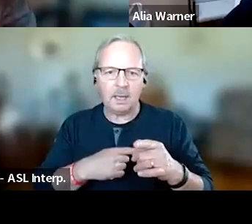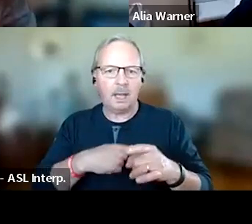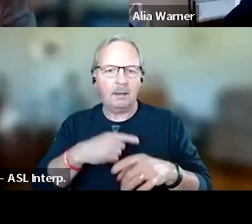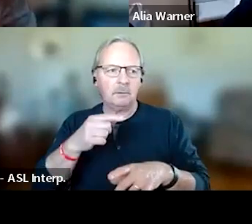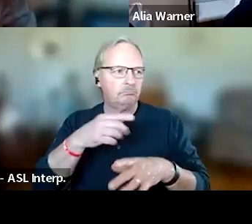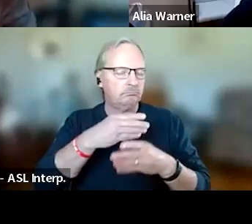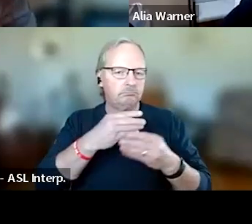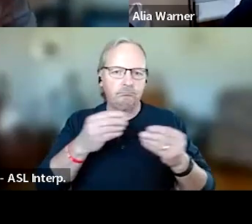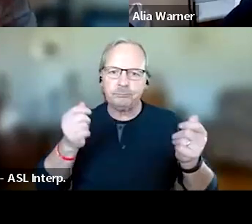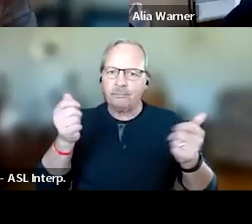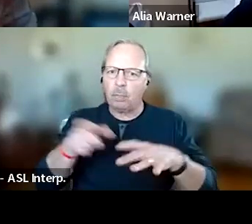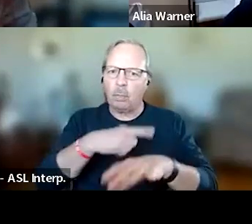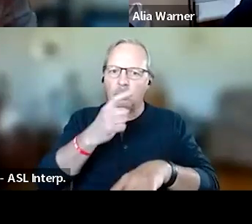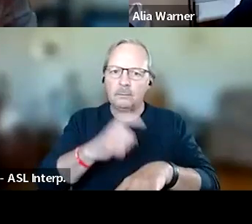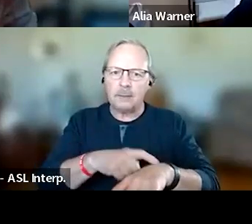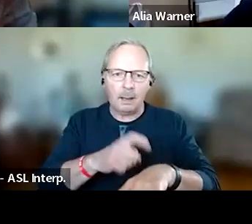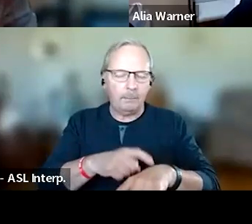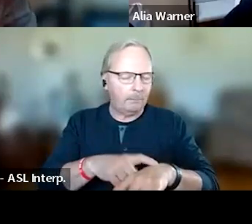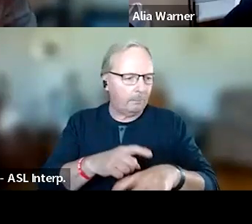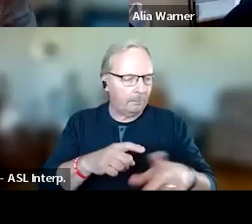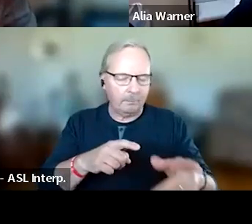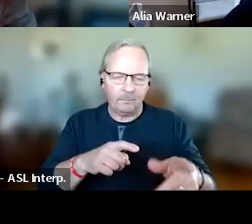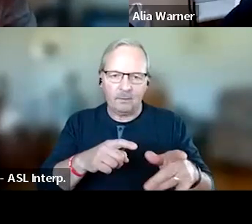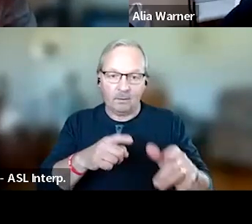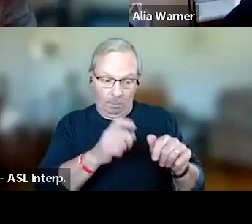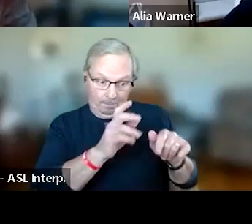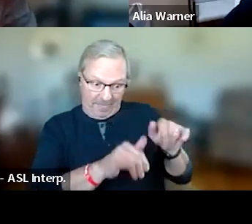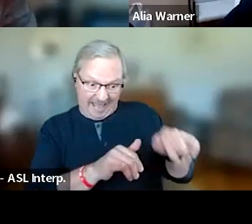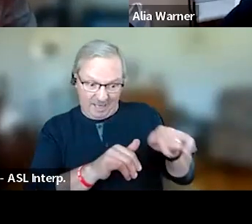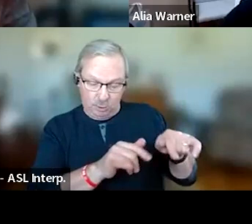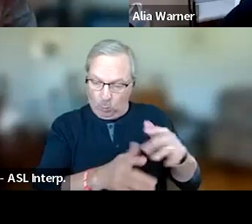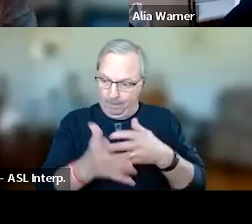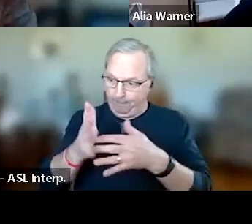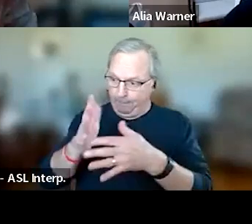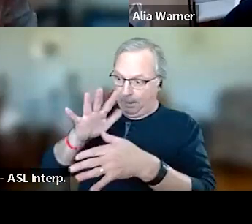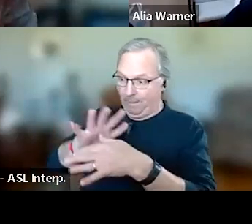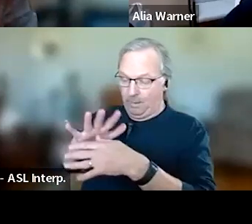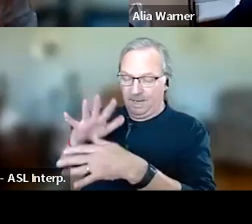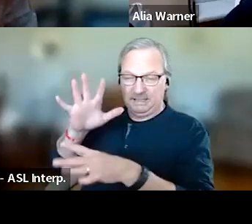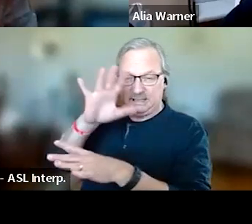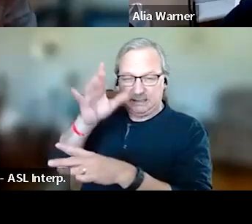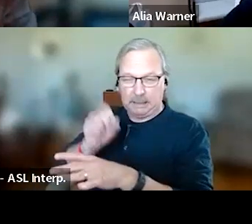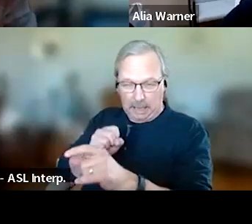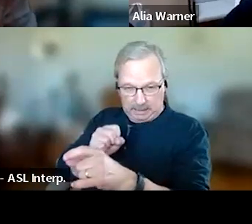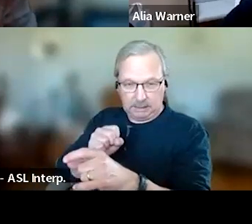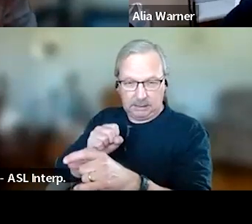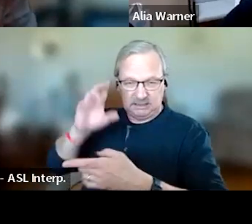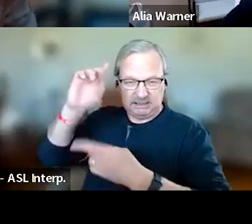They can actually go from a substance induced psychosis to a primary psychotic disorder. And one of the things that can be really tricky